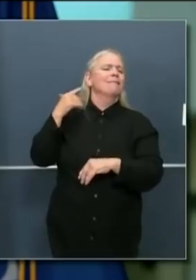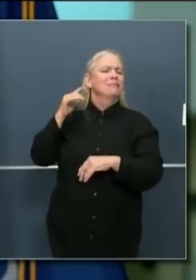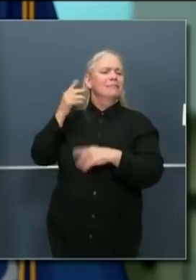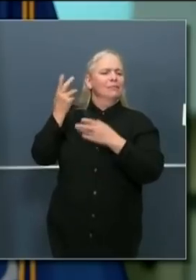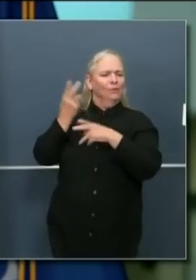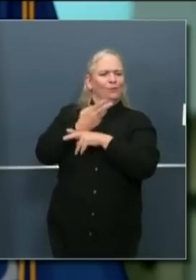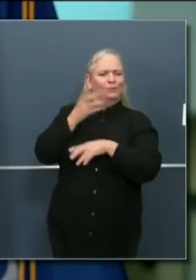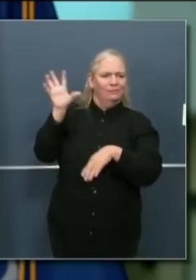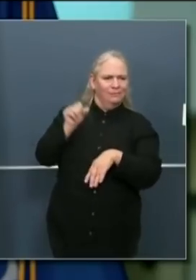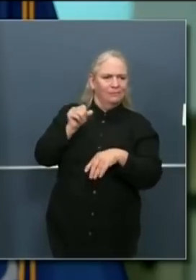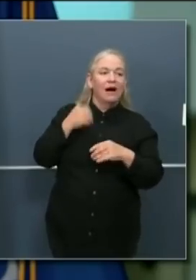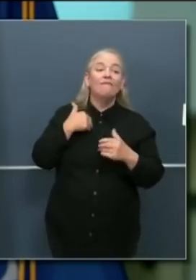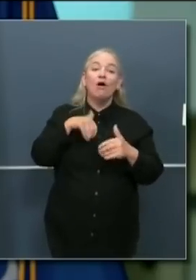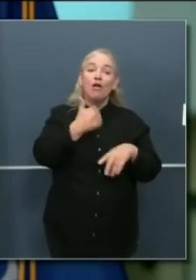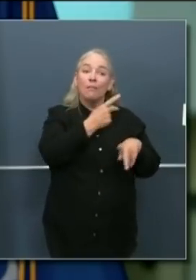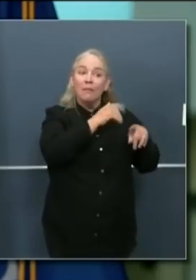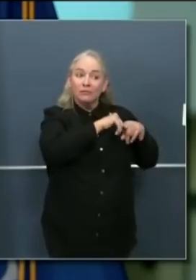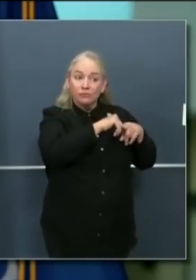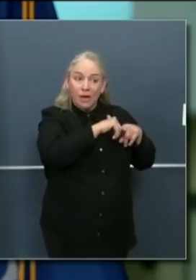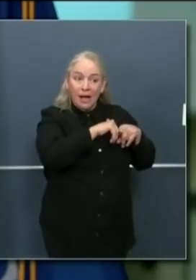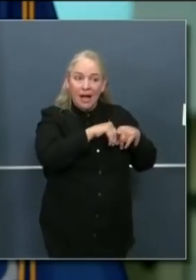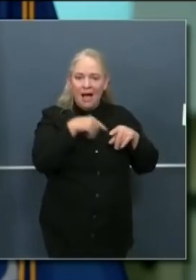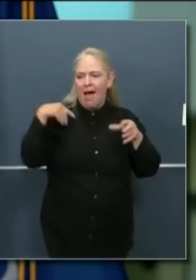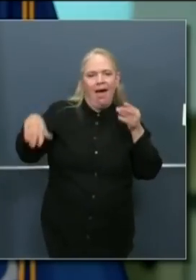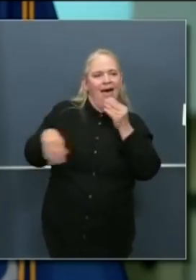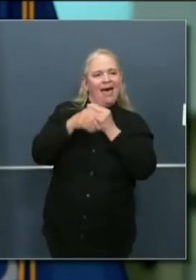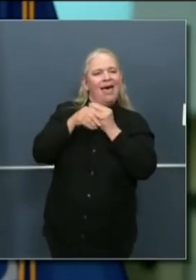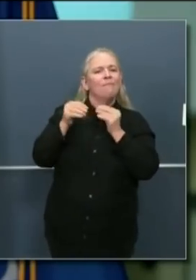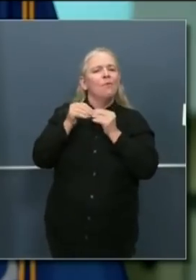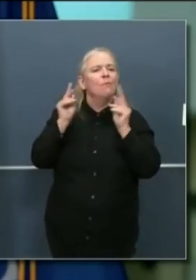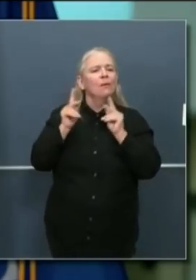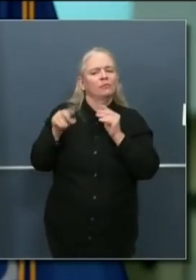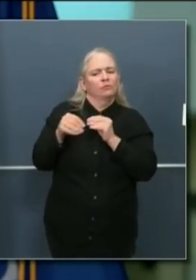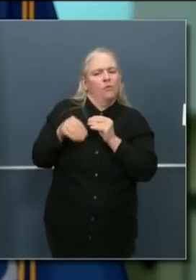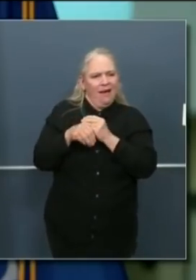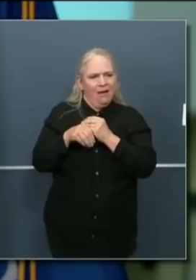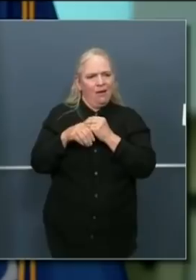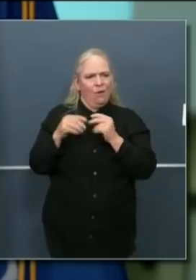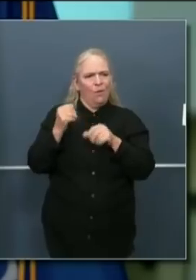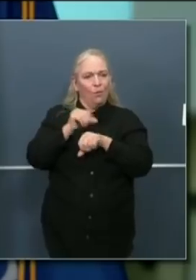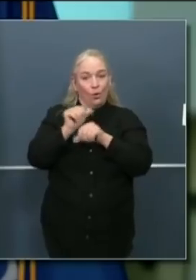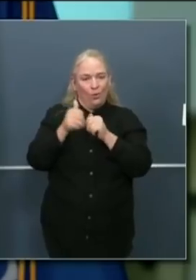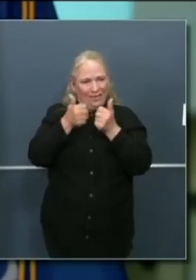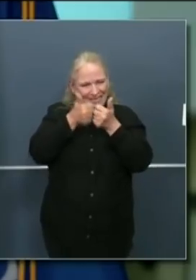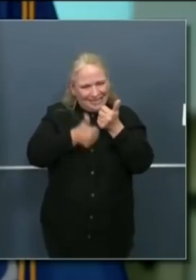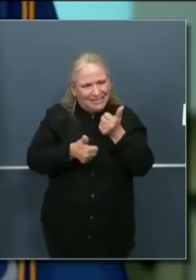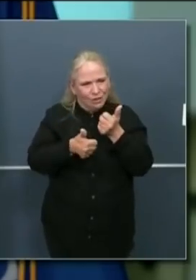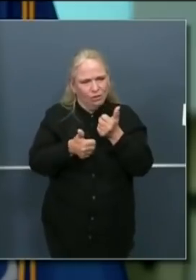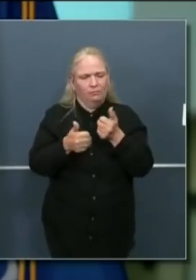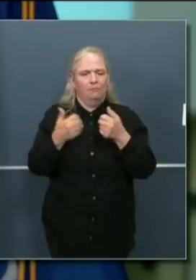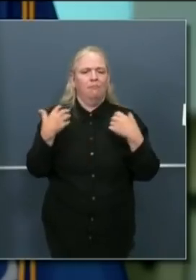IN TERMS OF BASELINES AND HAVE THEM IN PLACE. WE ARE SUPPLEMENTING THAT AND